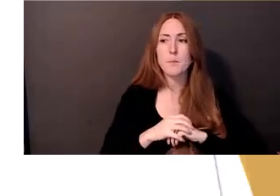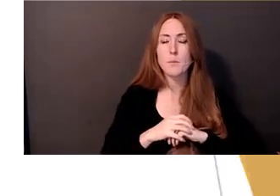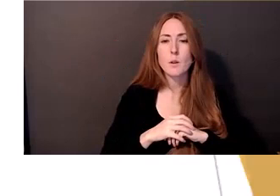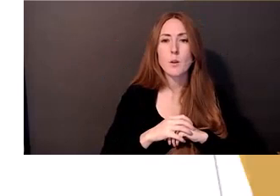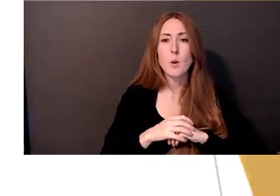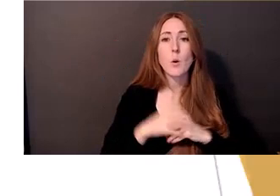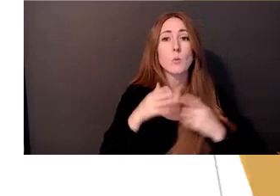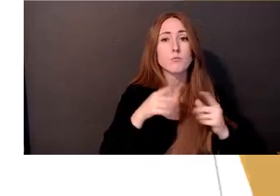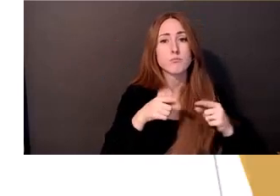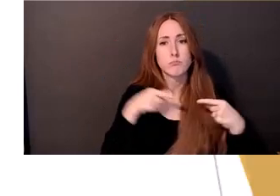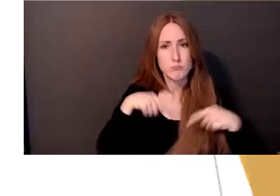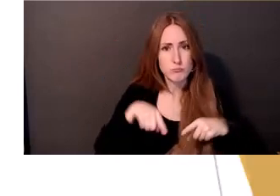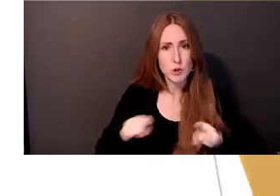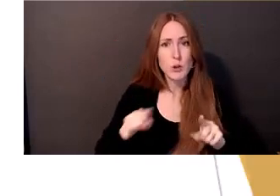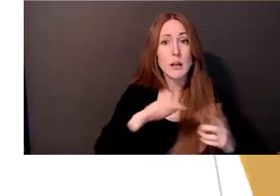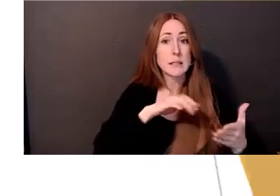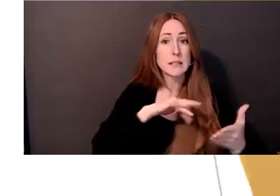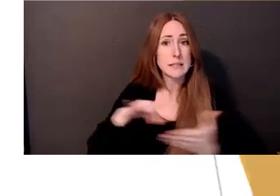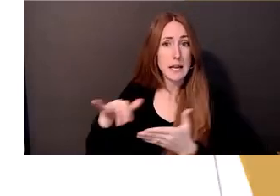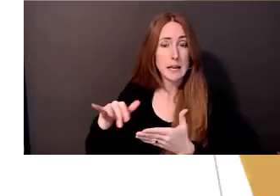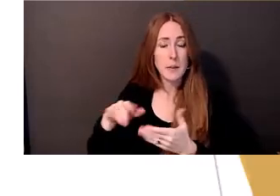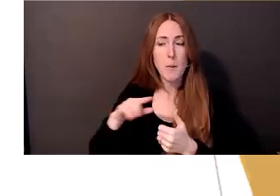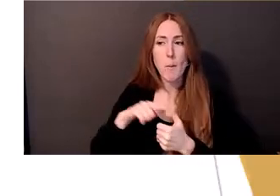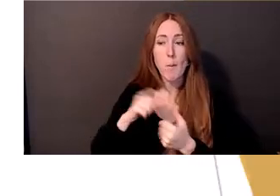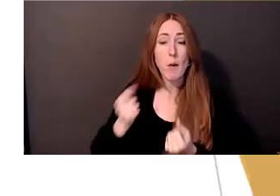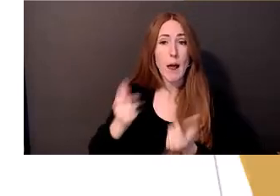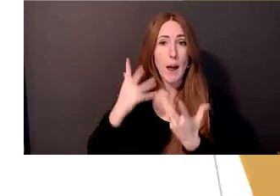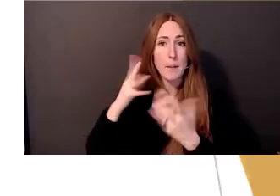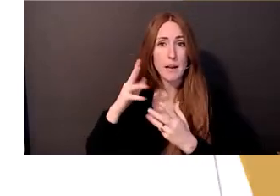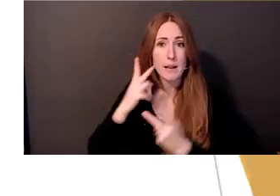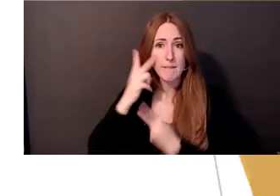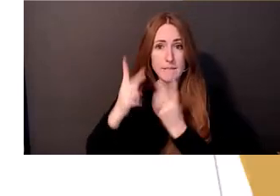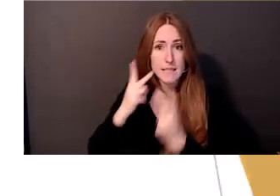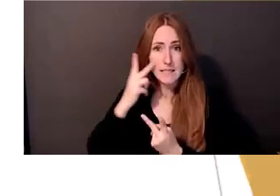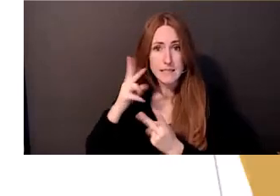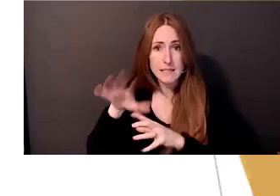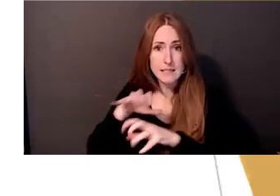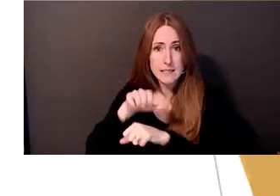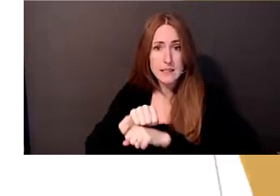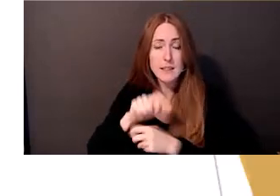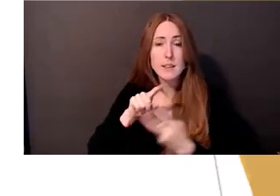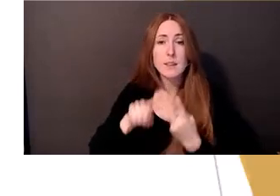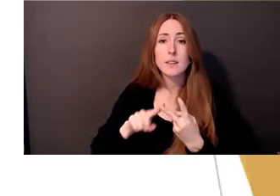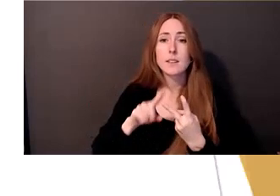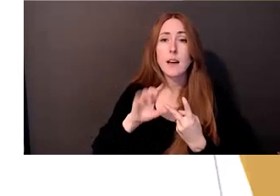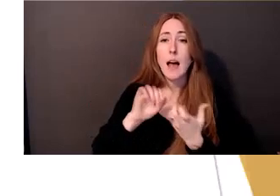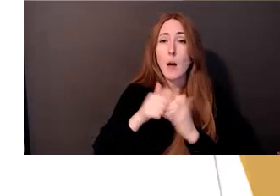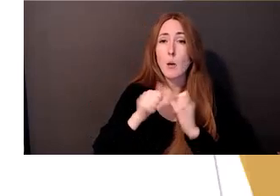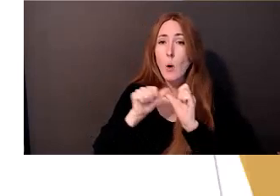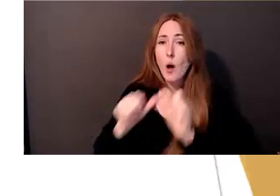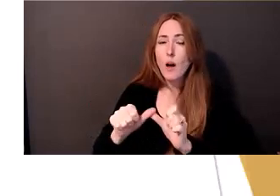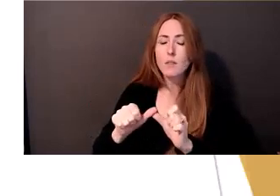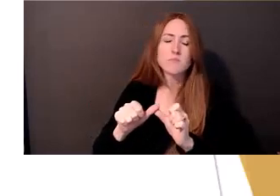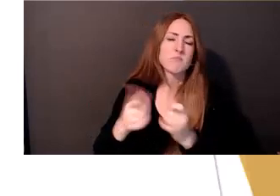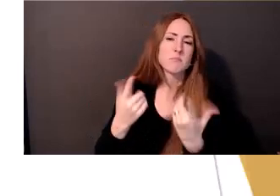the number of visits and the duration of the study can vary based on what the older adult sets as their goals.